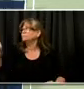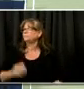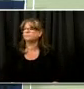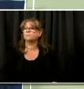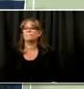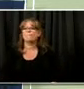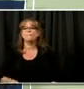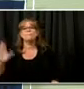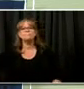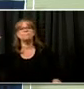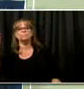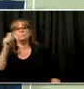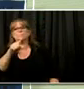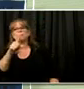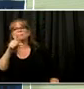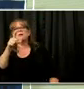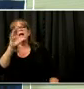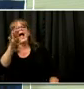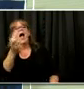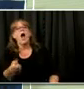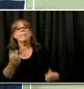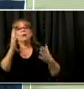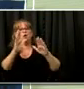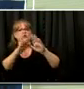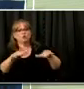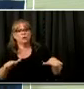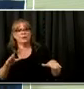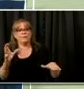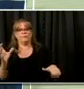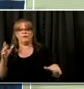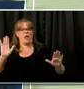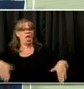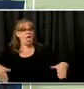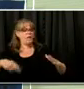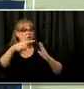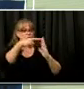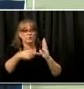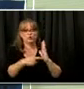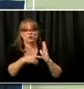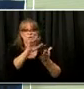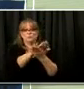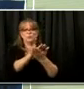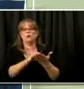Senate at this point, or how many kids? You said thousands? mr mod will be And also I wanted to